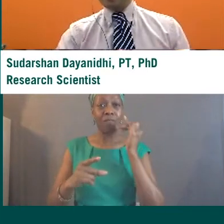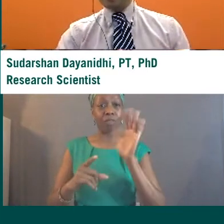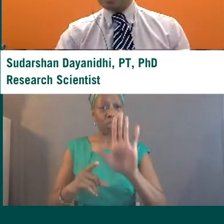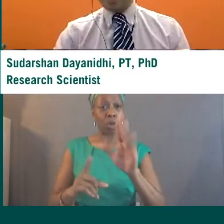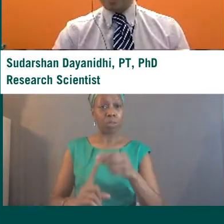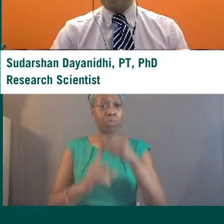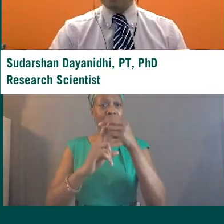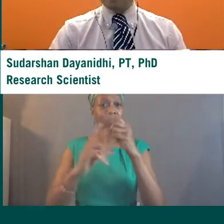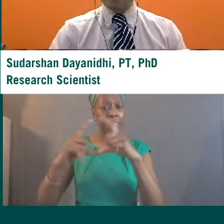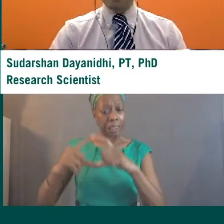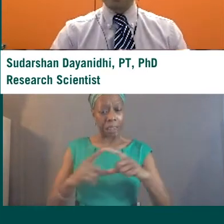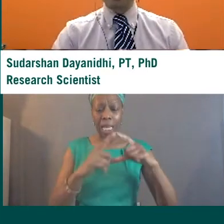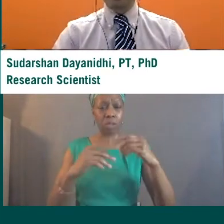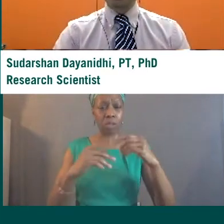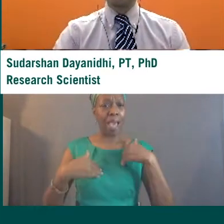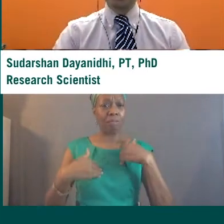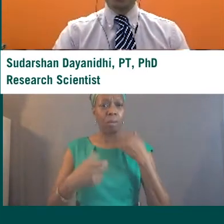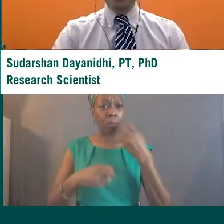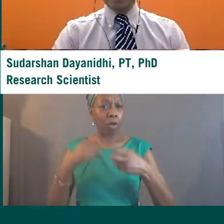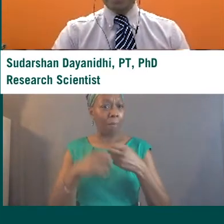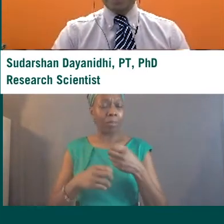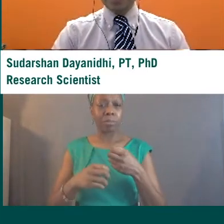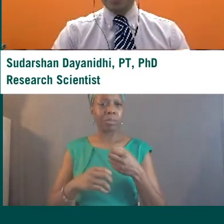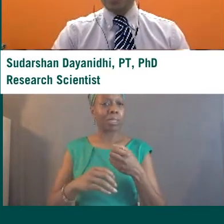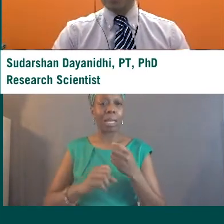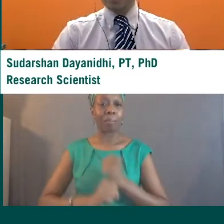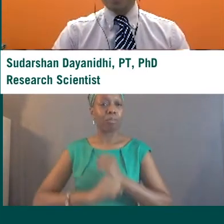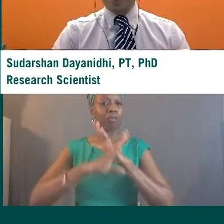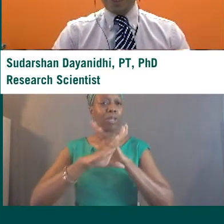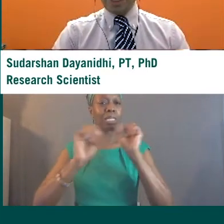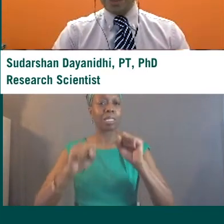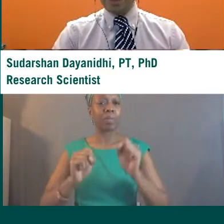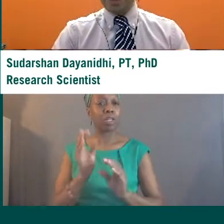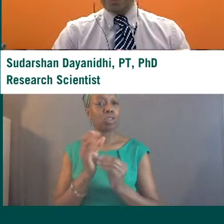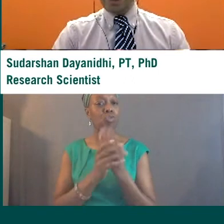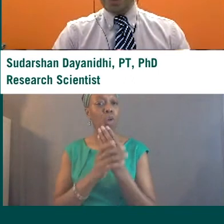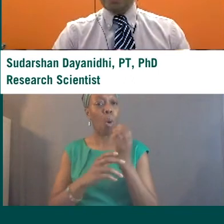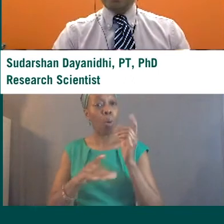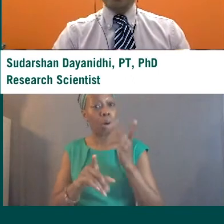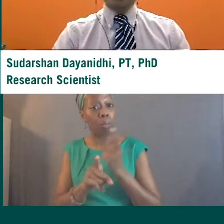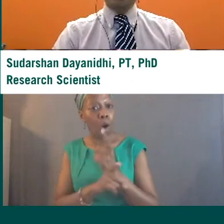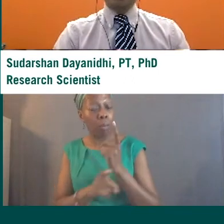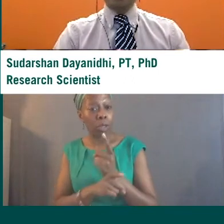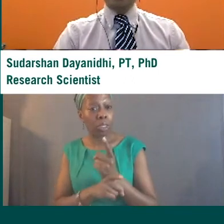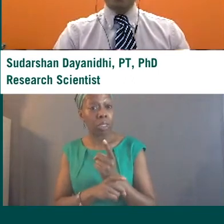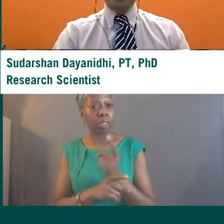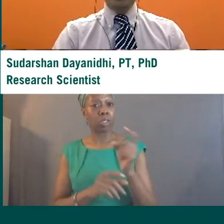you're stuck at home for a long while. And then it's a beautiful spring day and it's 70 degrees